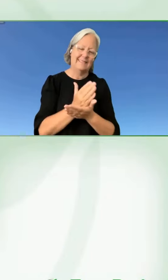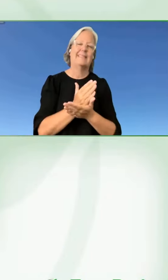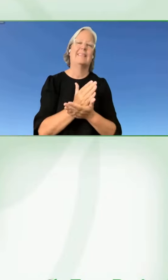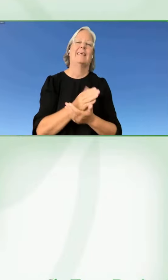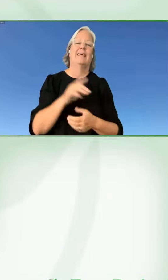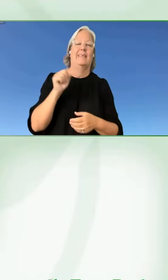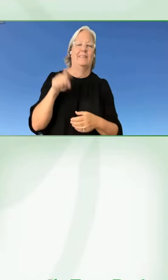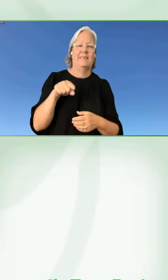tag documents and again bring image, cost and time savings.